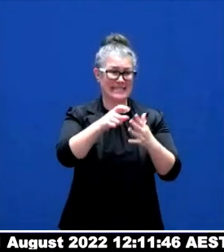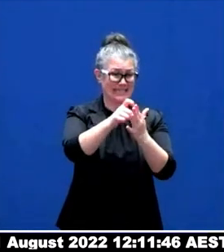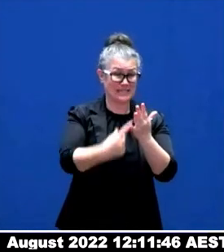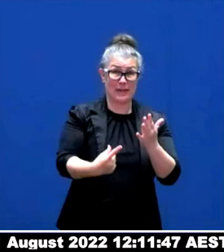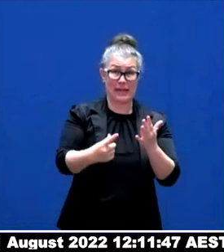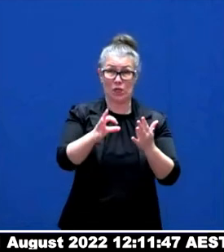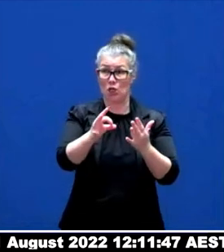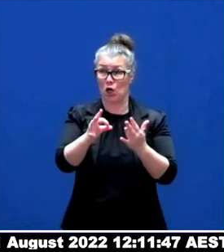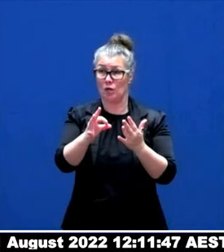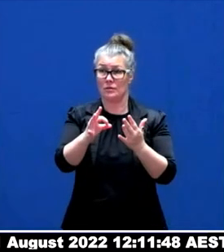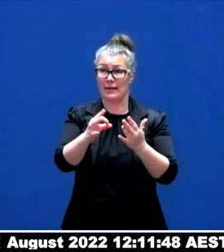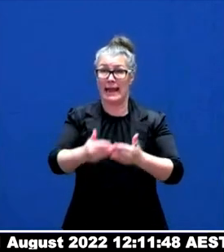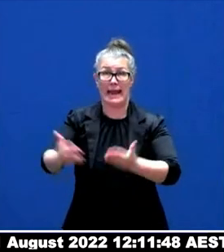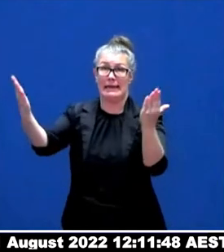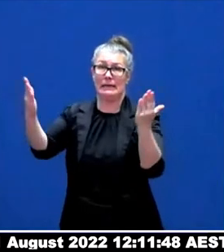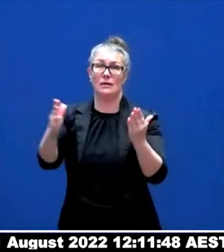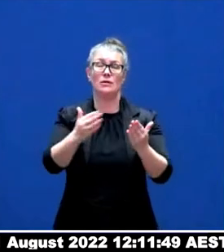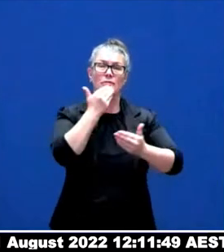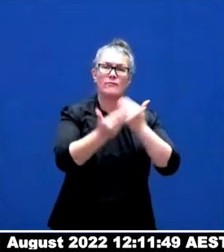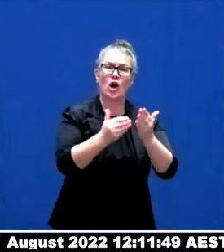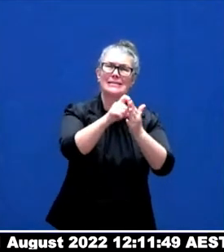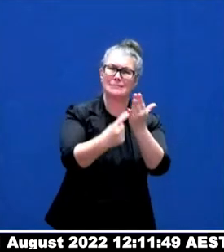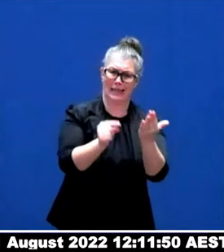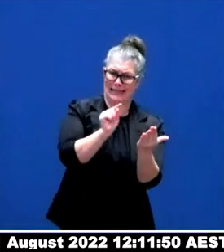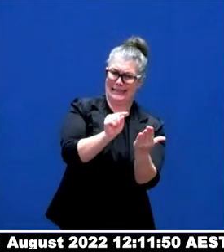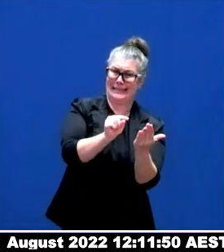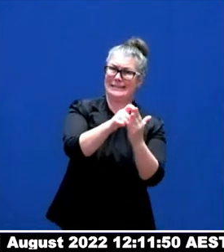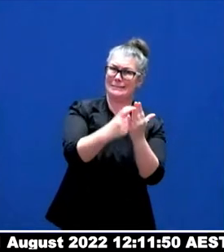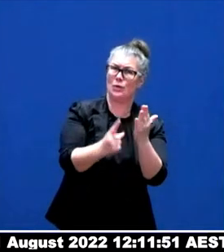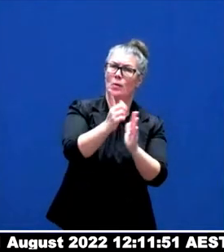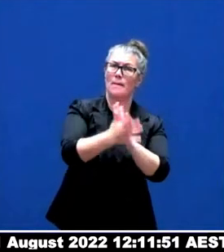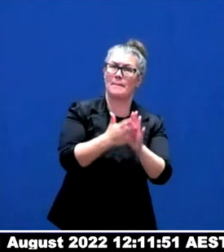It's that you define "disability" for the purposes of the register as: